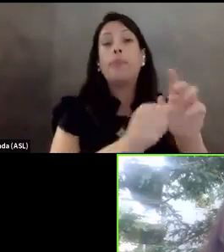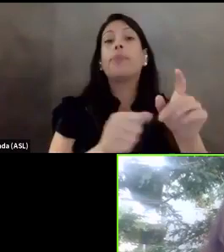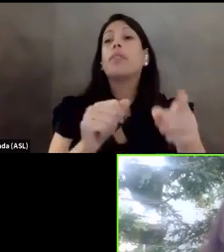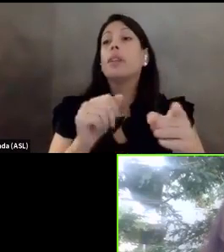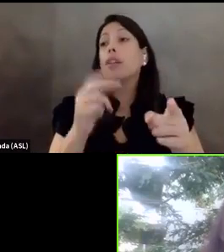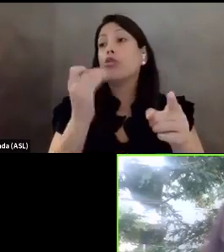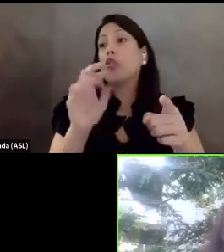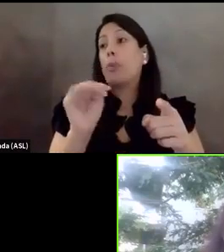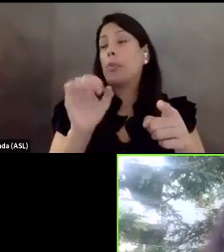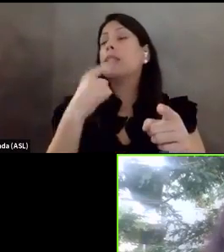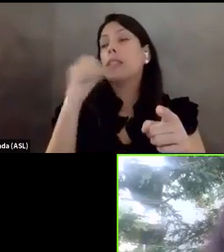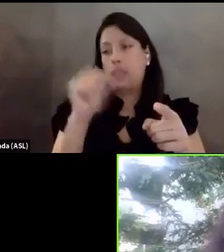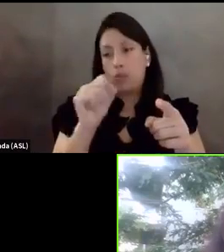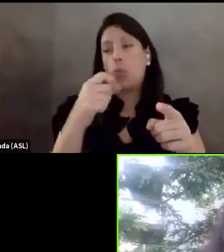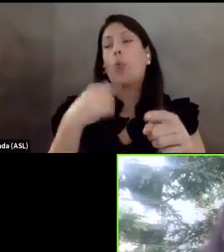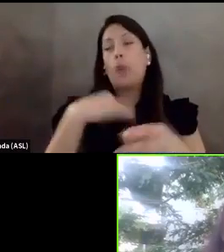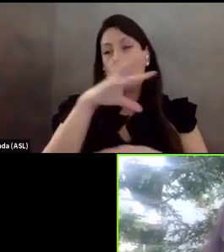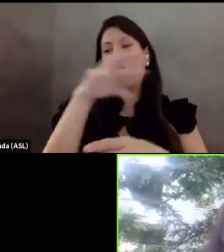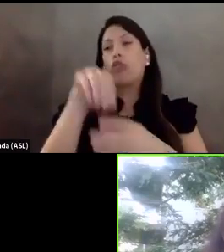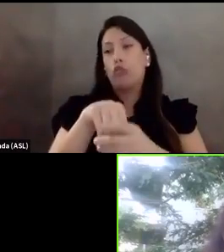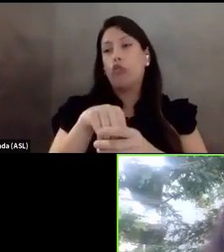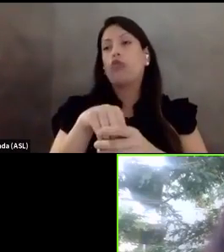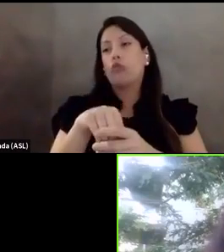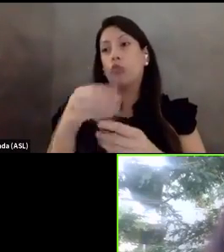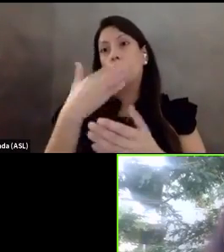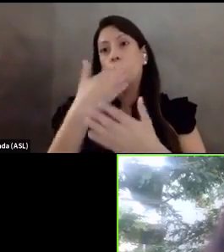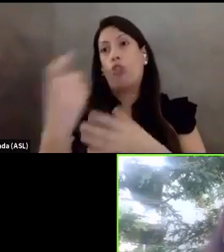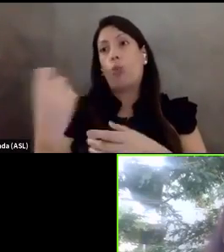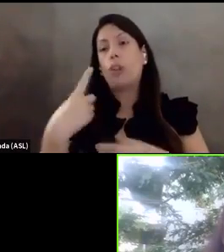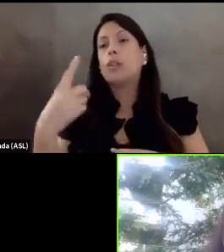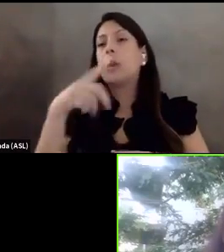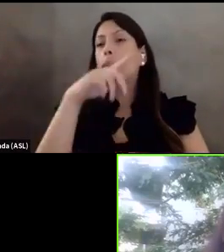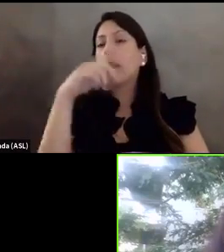cases and the residential care facility cases are probably directly related to